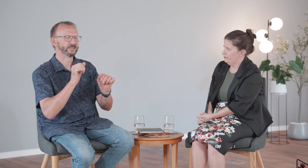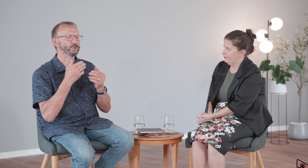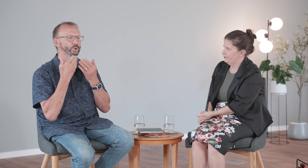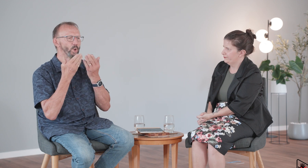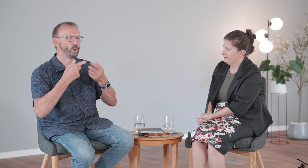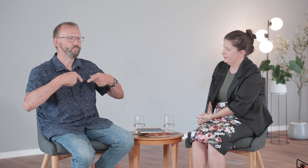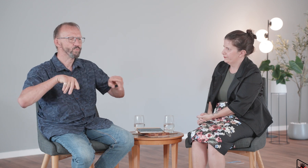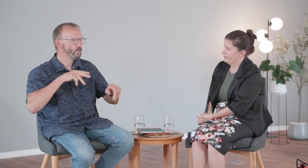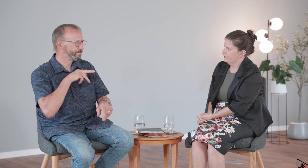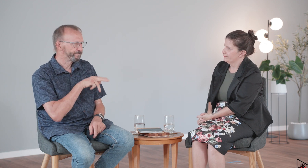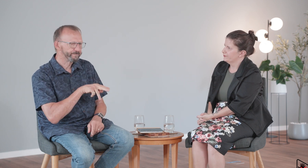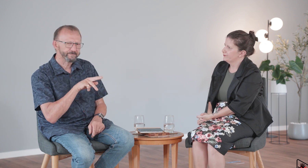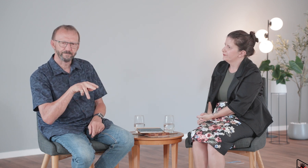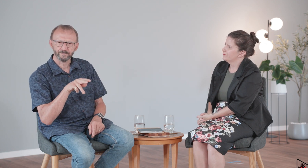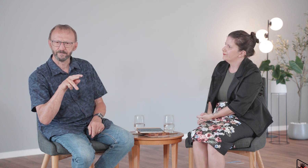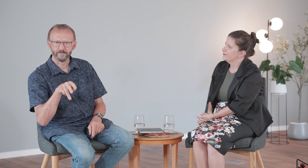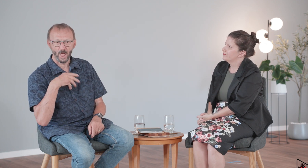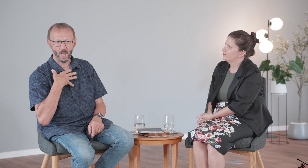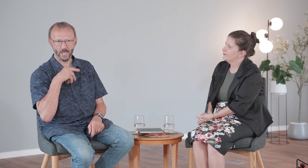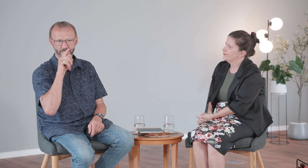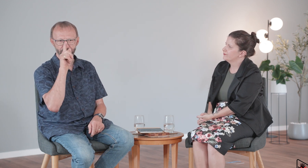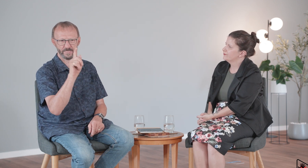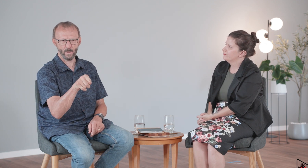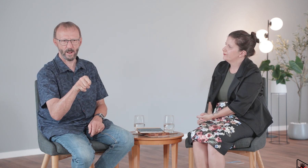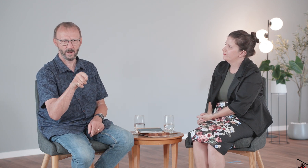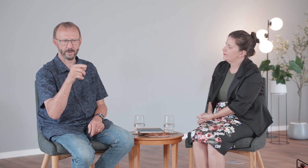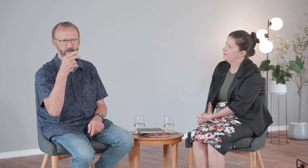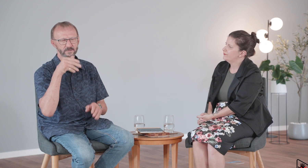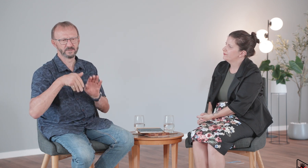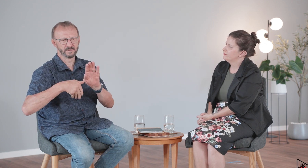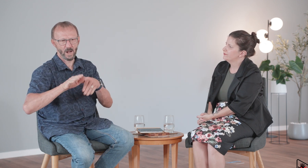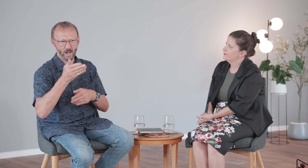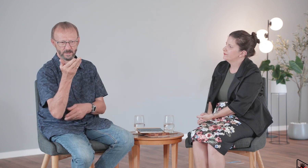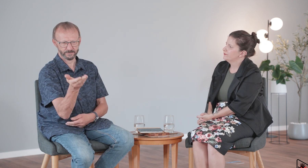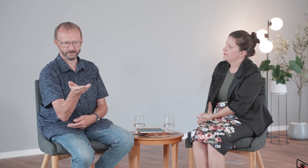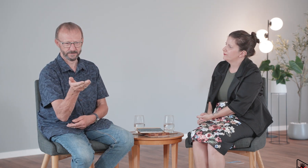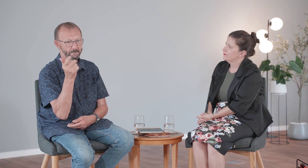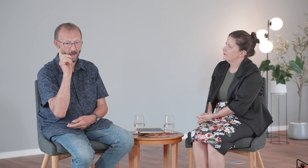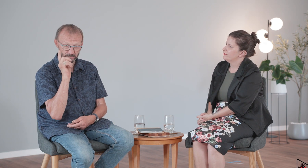Well, when a customer comes into the showroom, they'll see a design or a style of bed that they